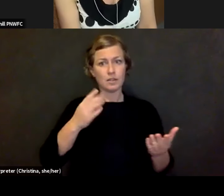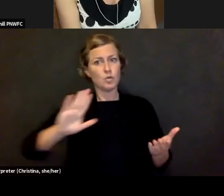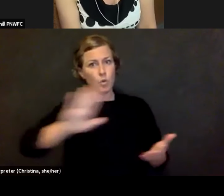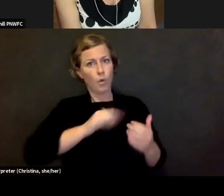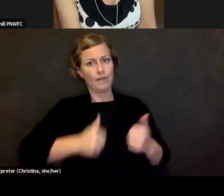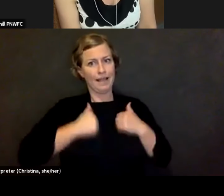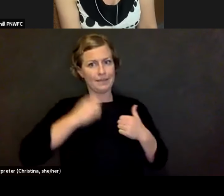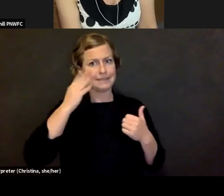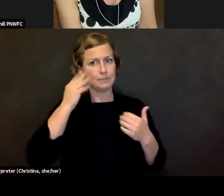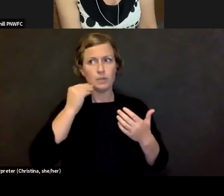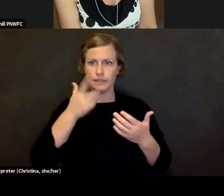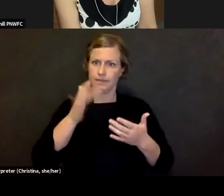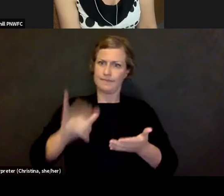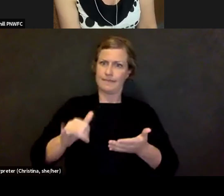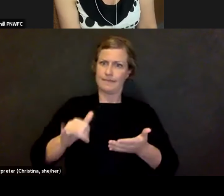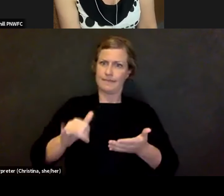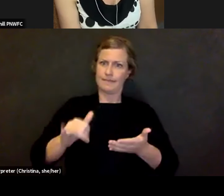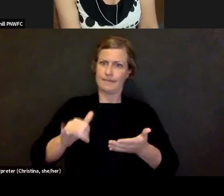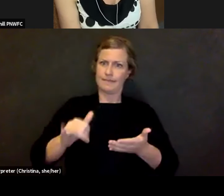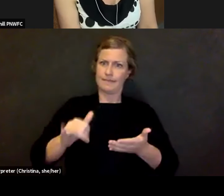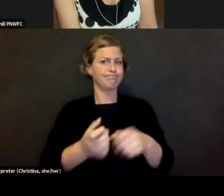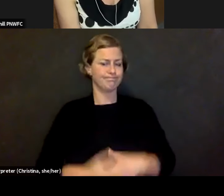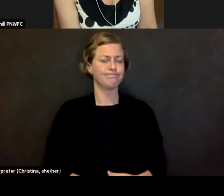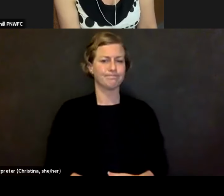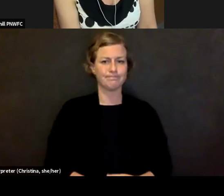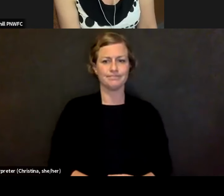by being a part of that. It's equally important as well